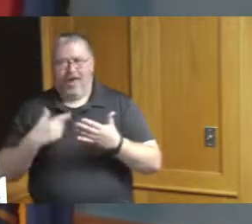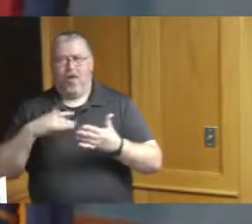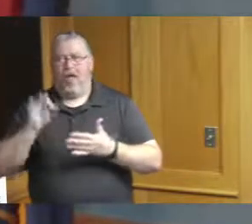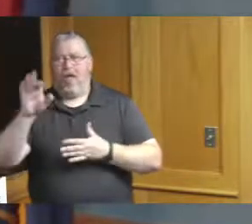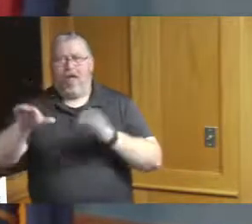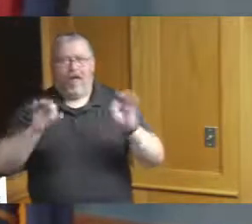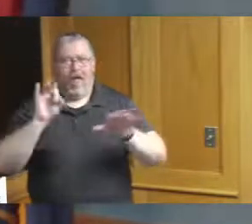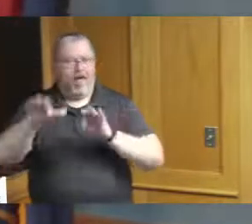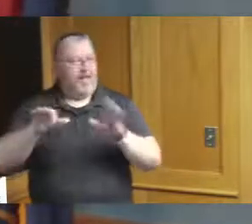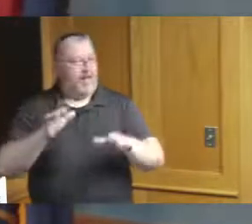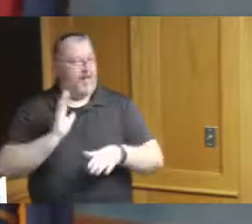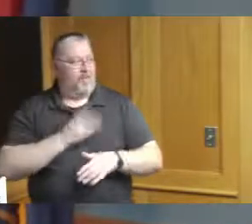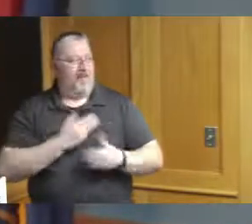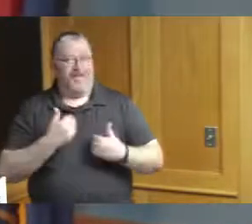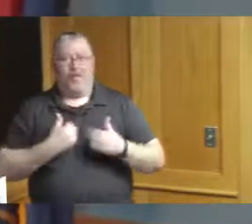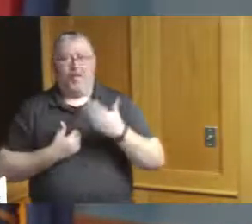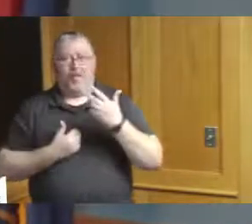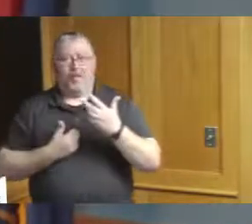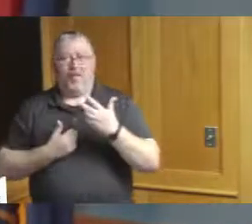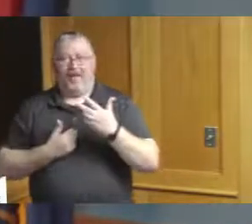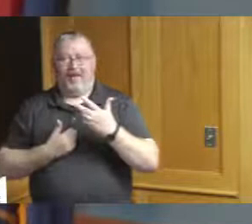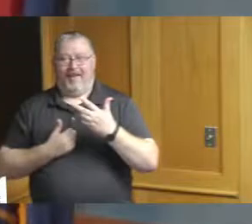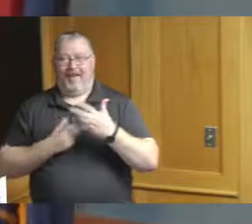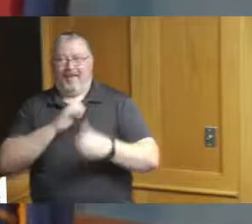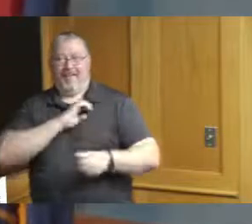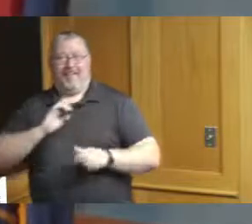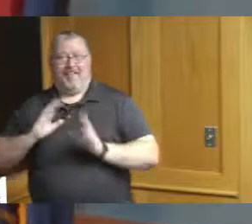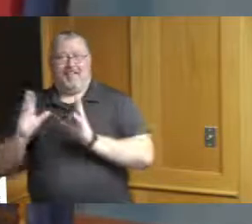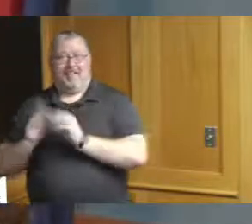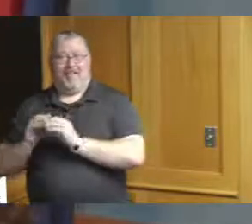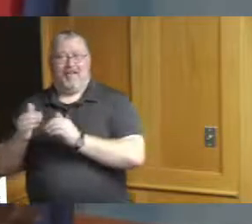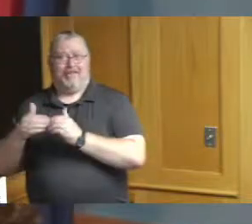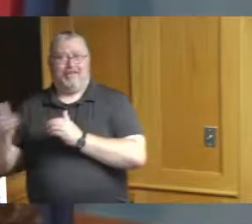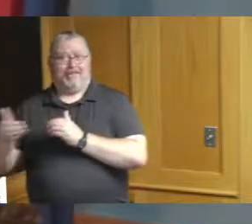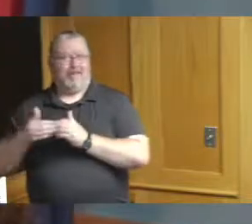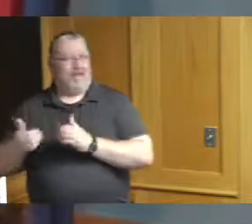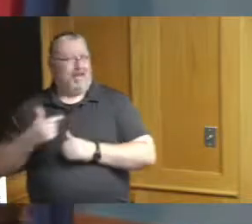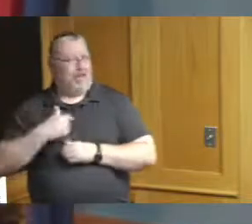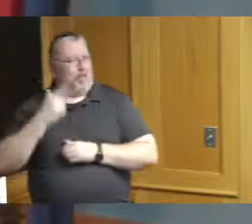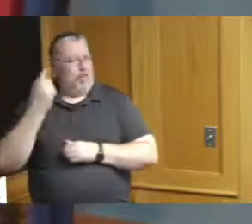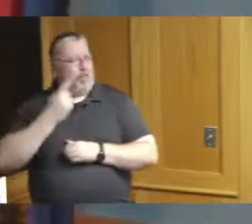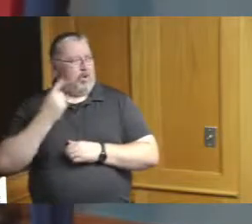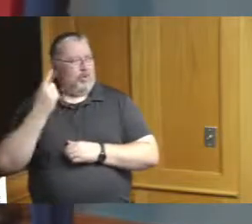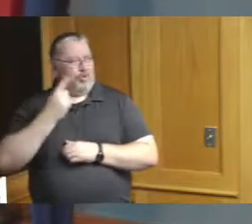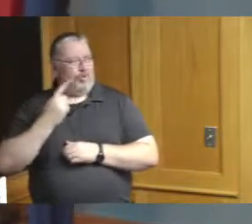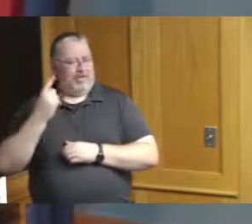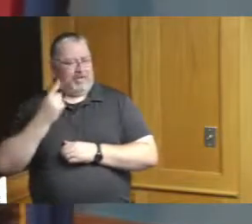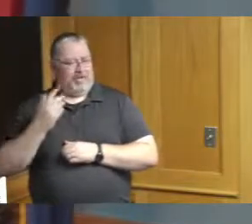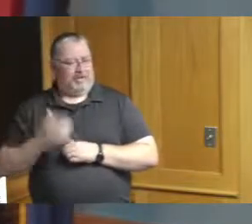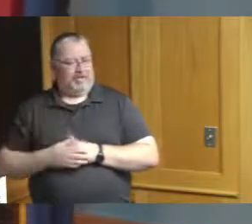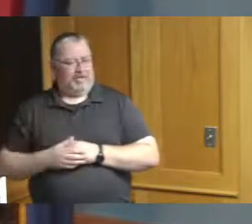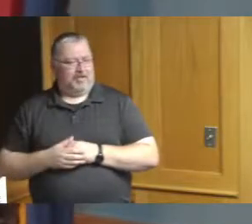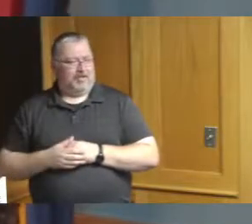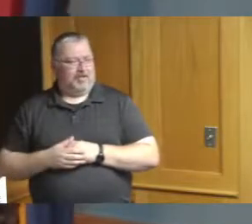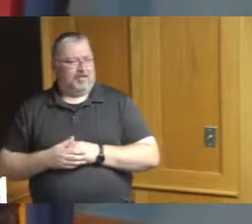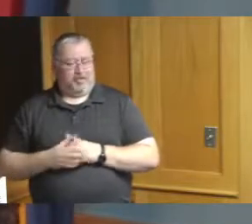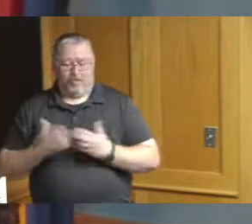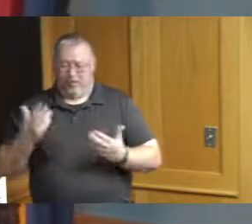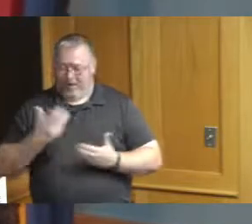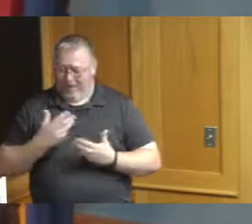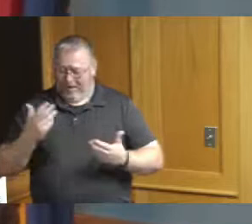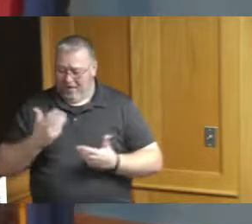have like i said three executive sessions coming up so I'm just wondering oh goodness i need help